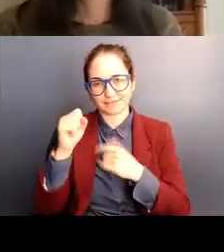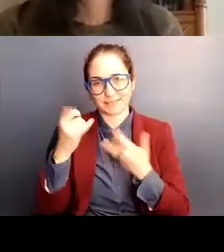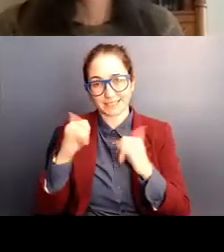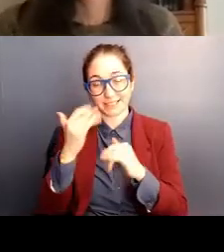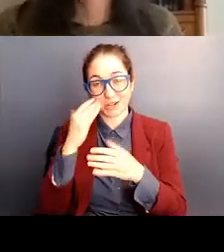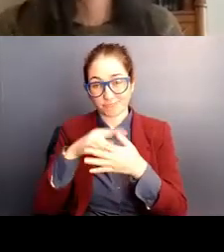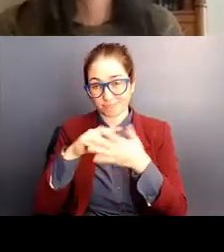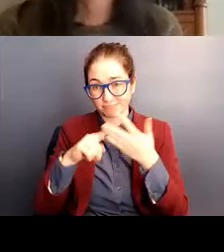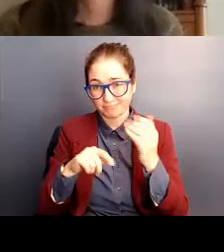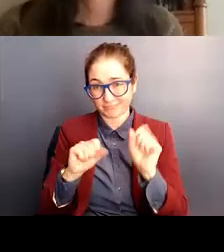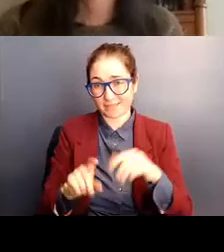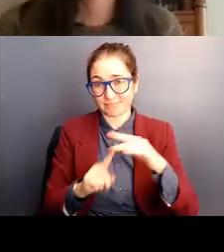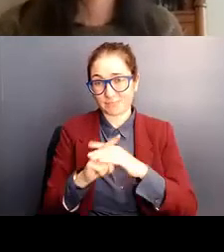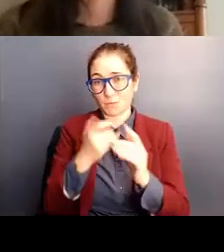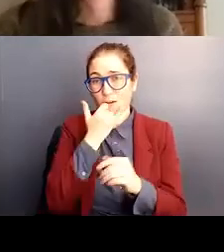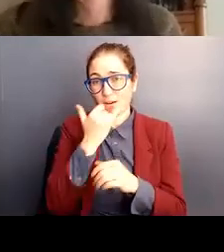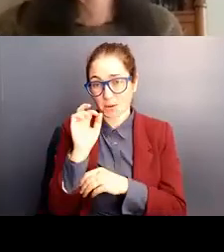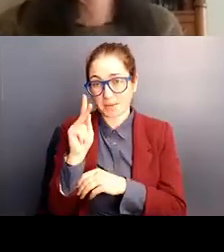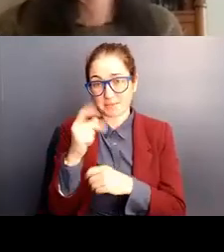go wrong and you want to make sure the access services you're